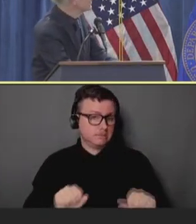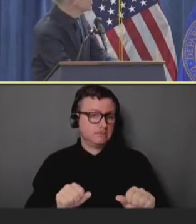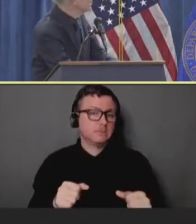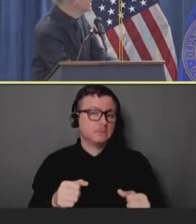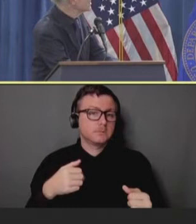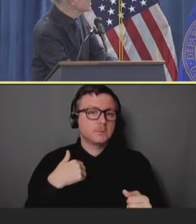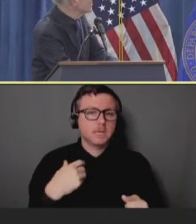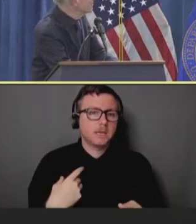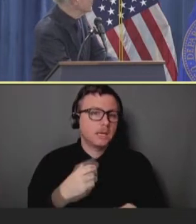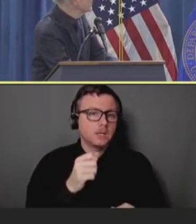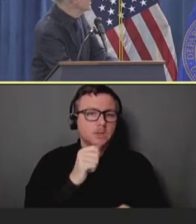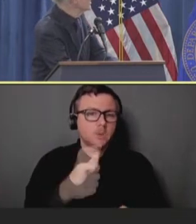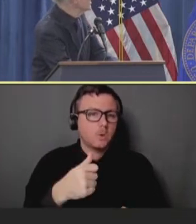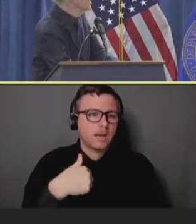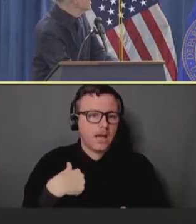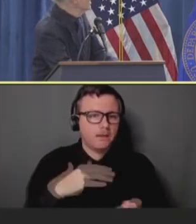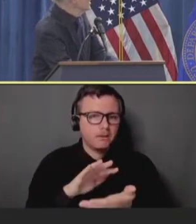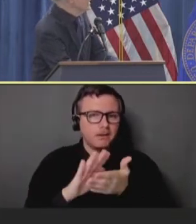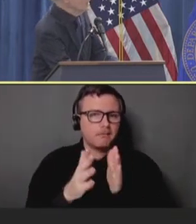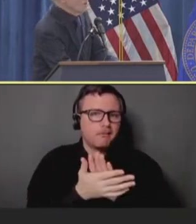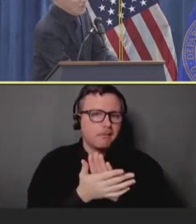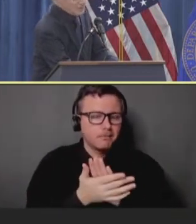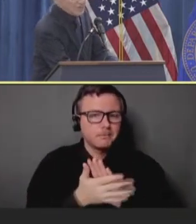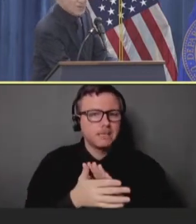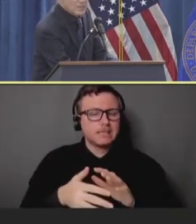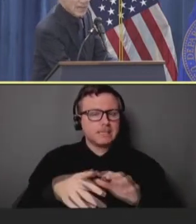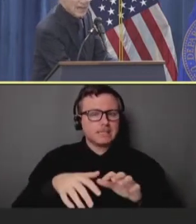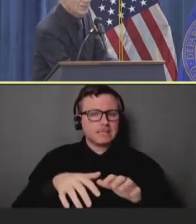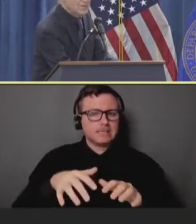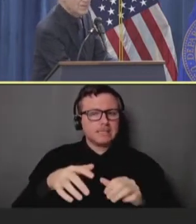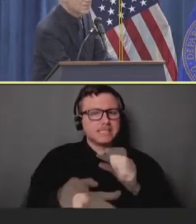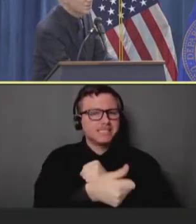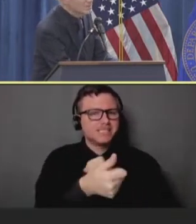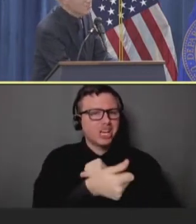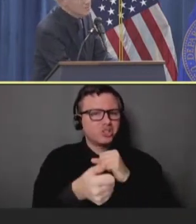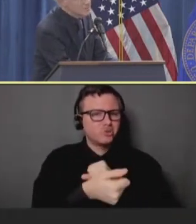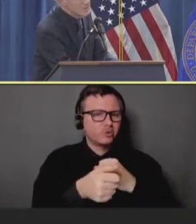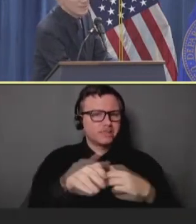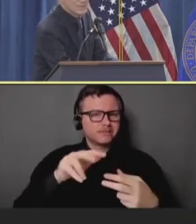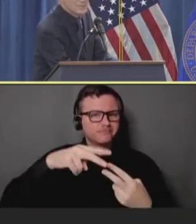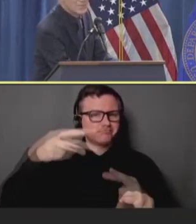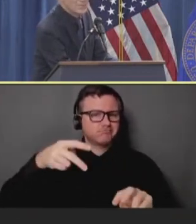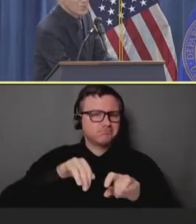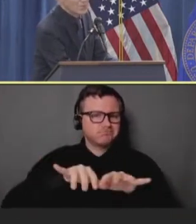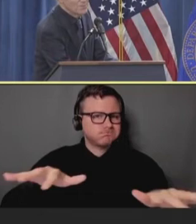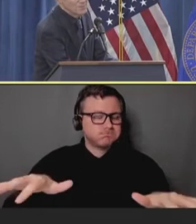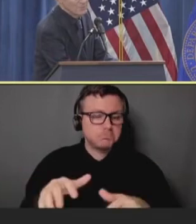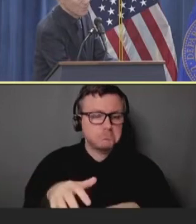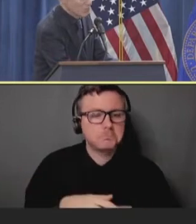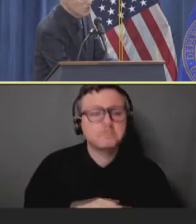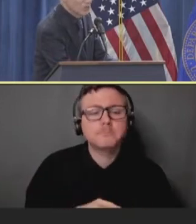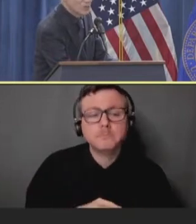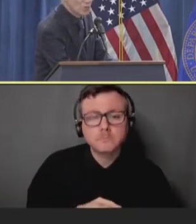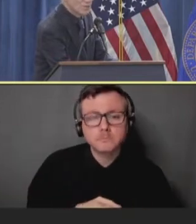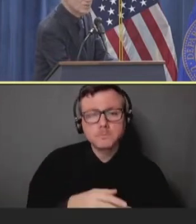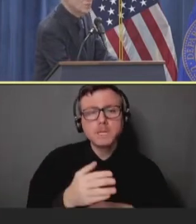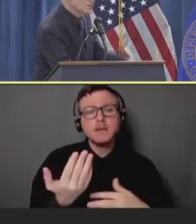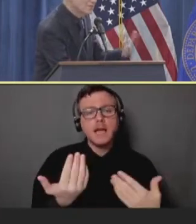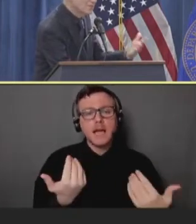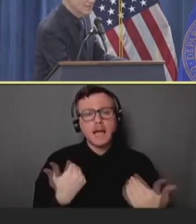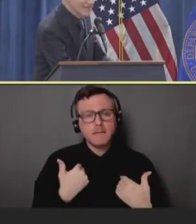As far as IPV is concerned, there's been some attempts or motions towards doing some things